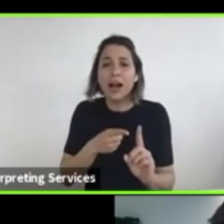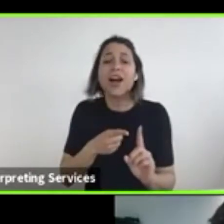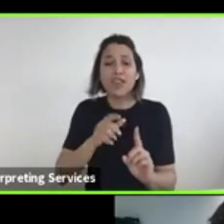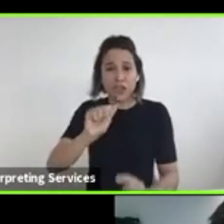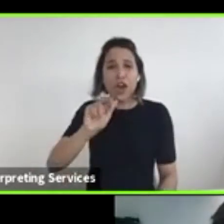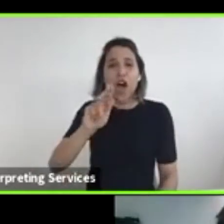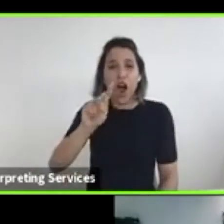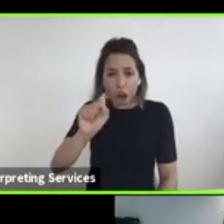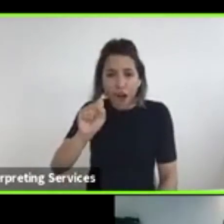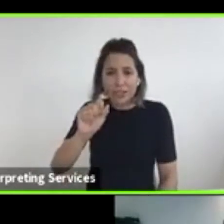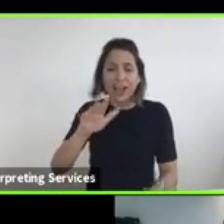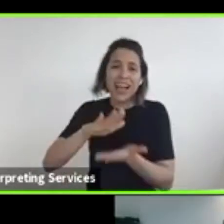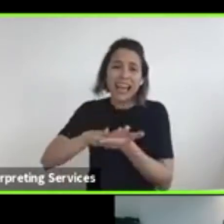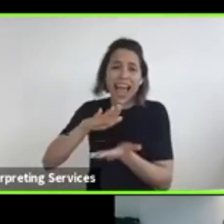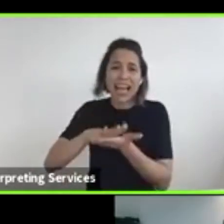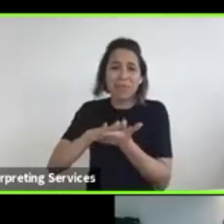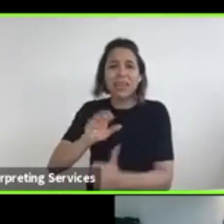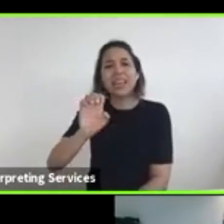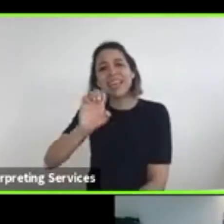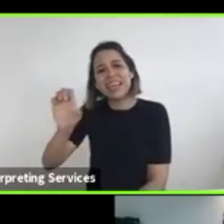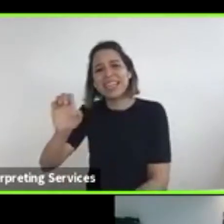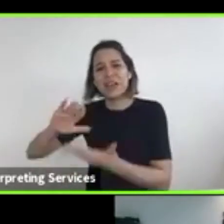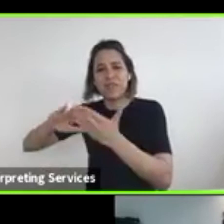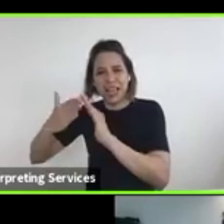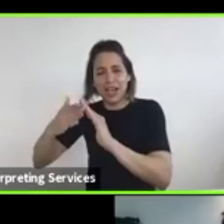IN THE EAST VILLAGE THAT ARE SO GRATEFUL, EXTEND FURTHER SUPPORT IN THEIR PROGRAMMING